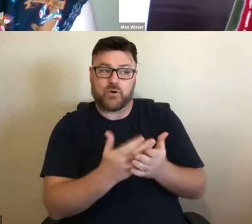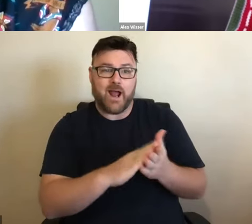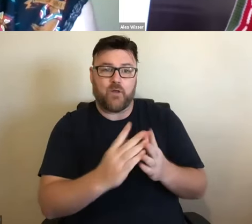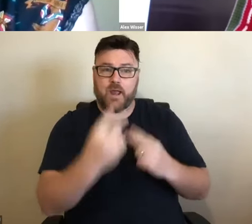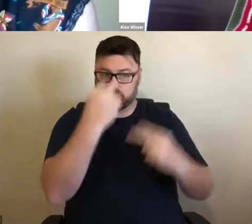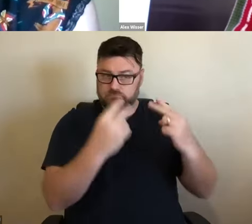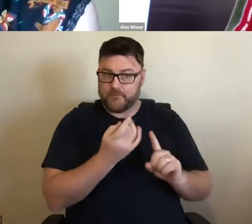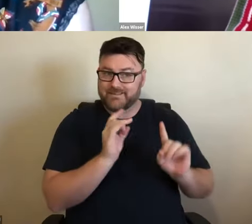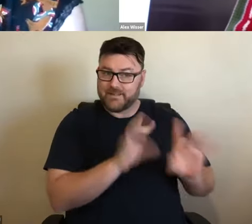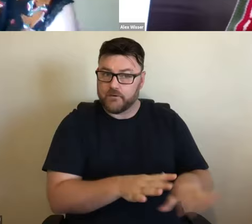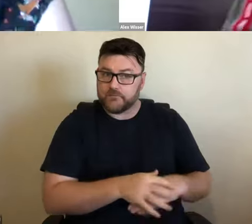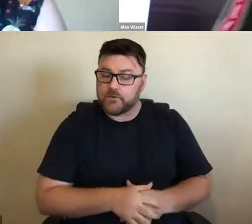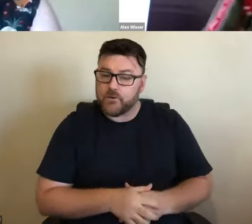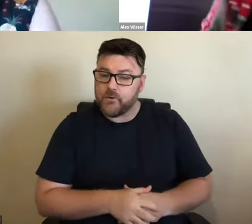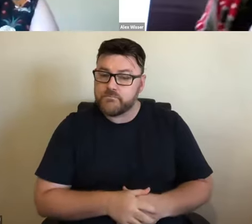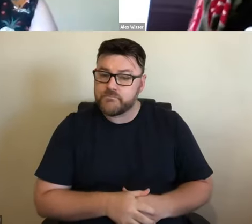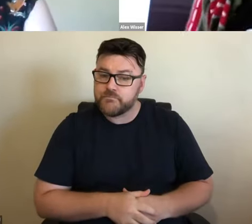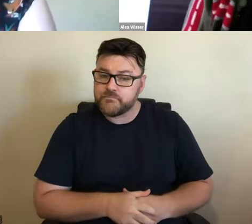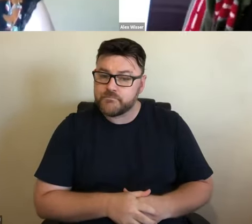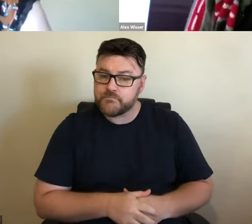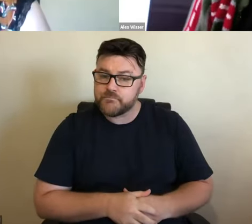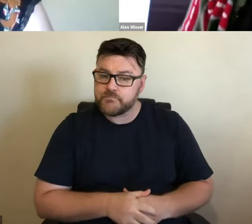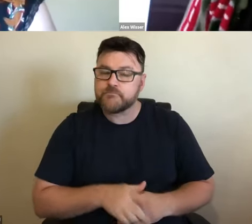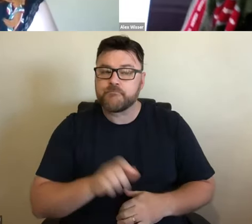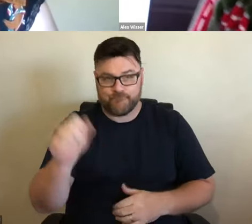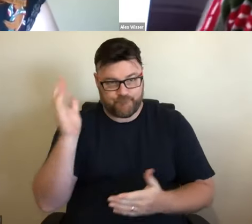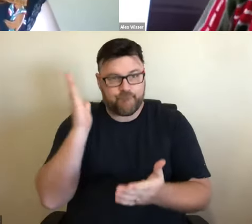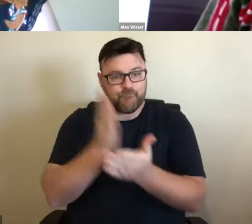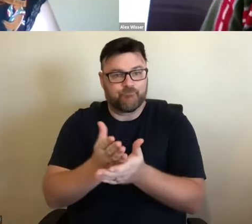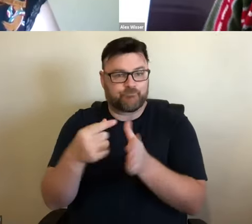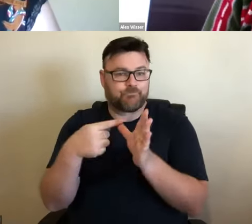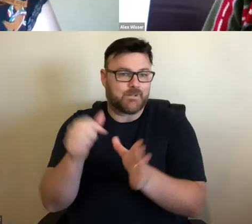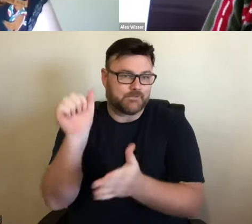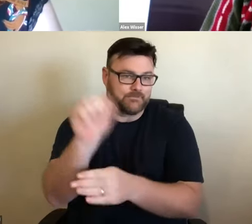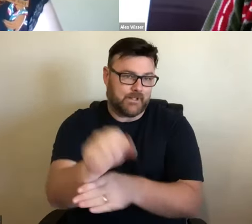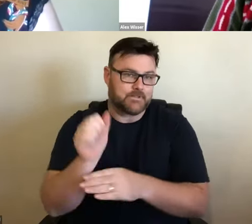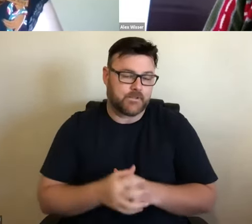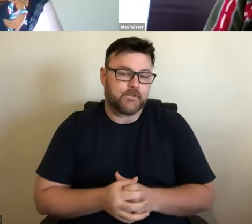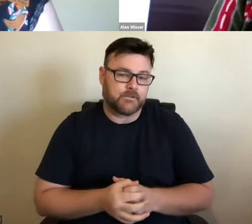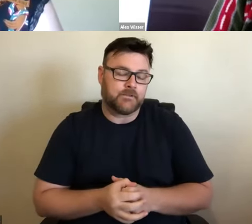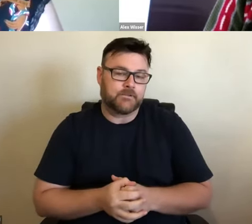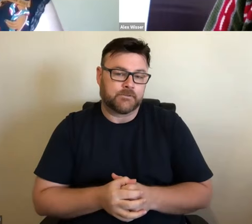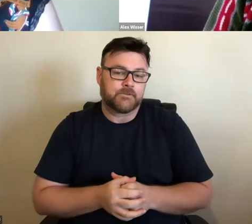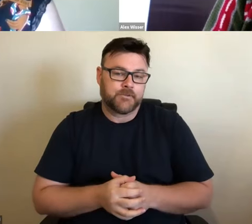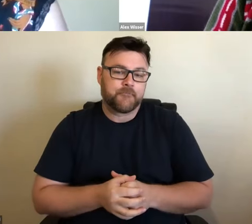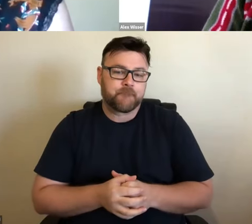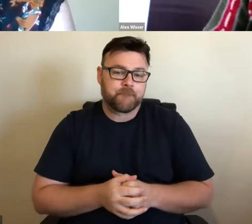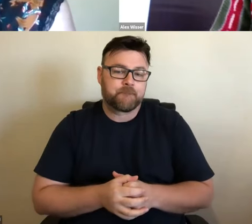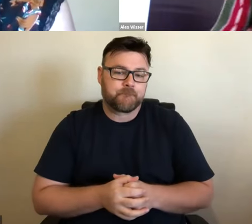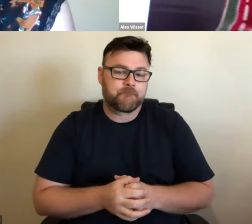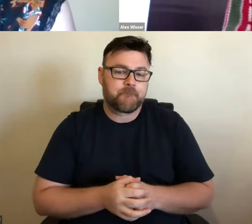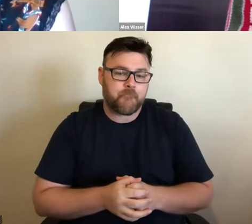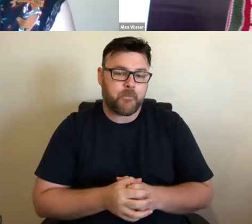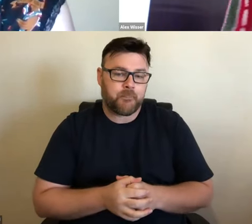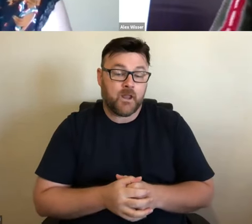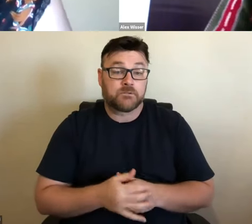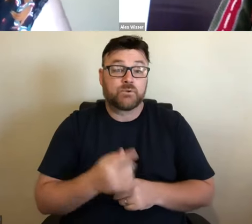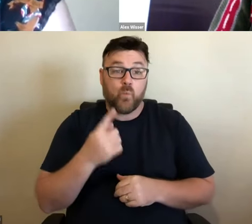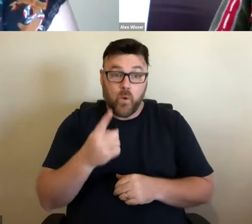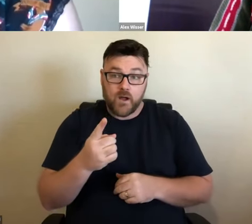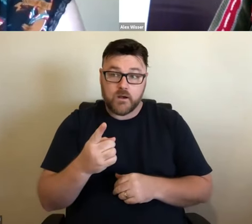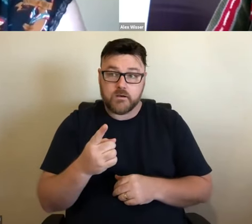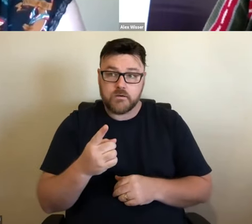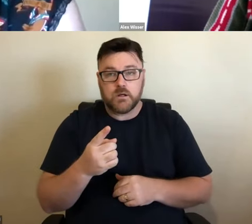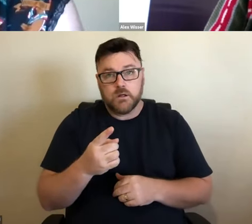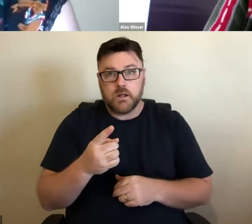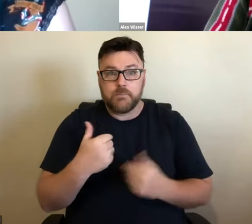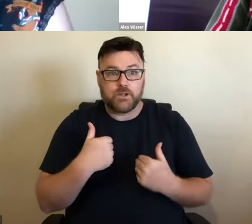in Victoria. Do you think Cement ah -- Cementa has impacted the town on